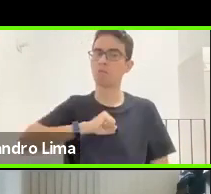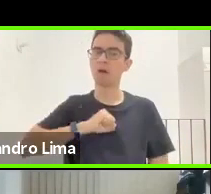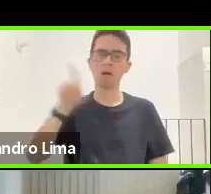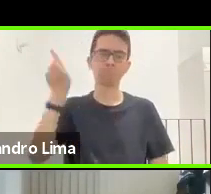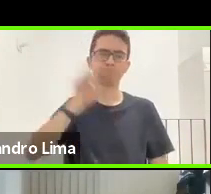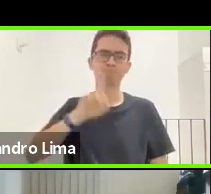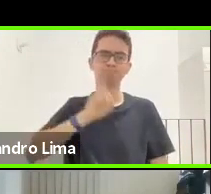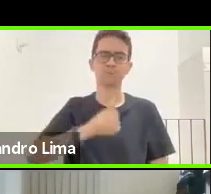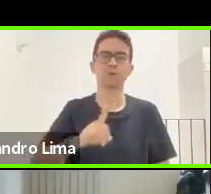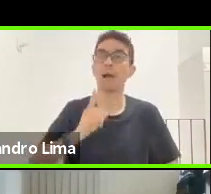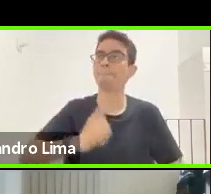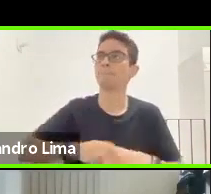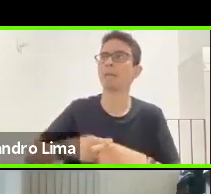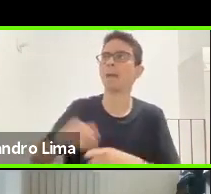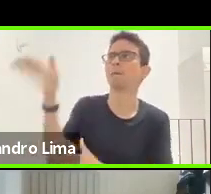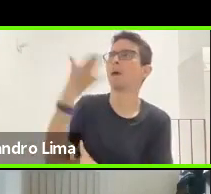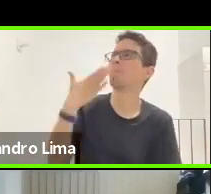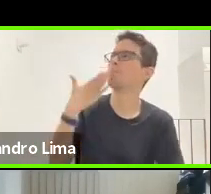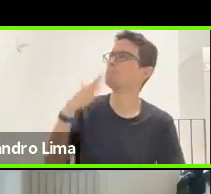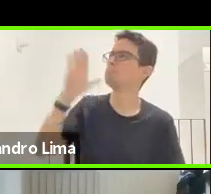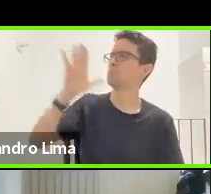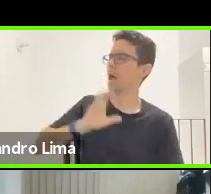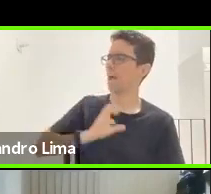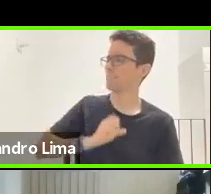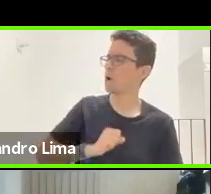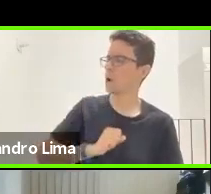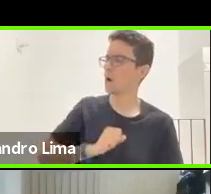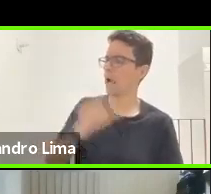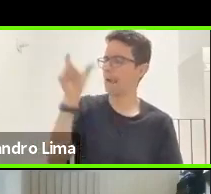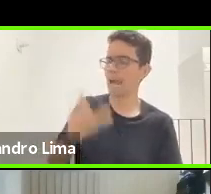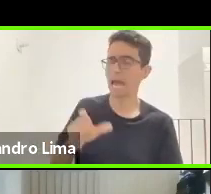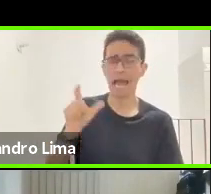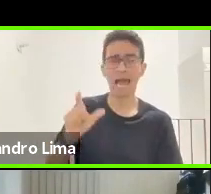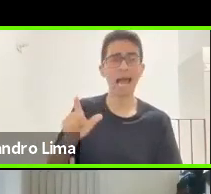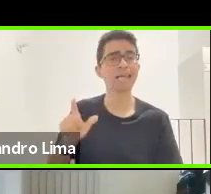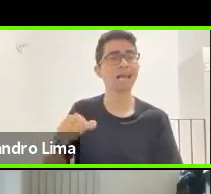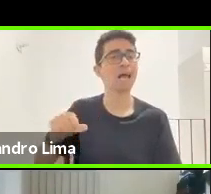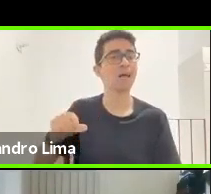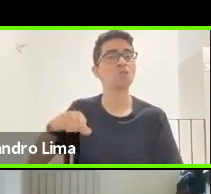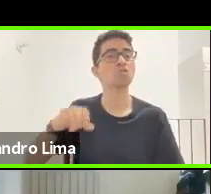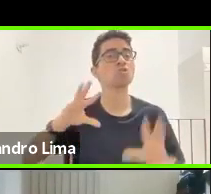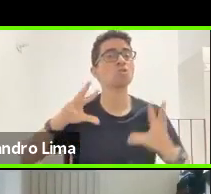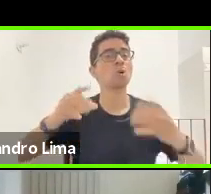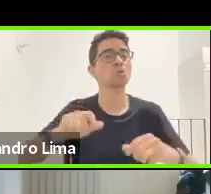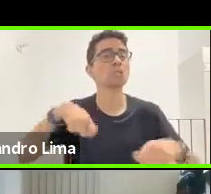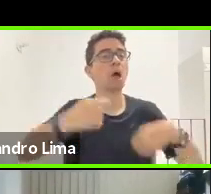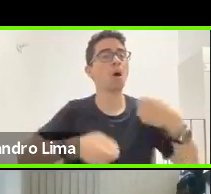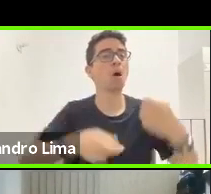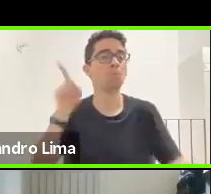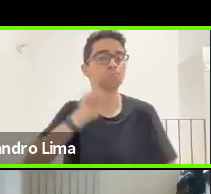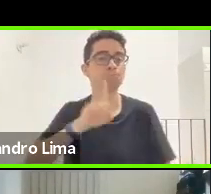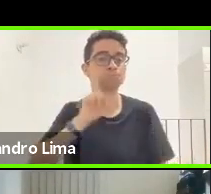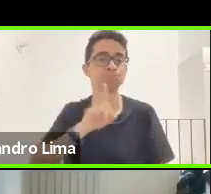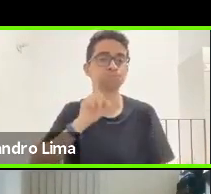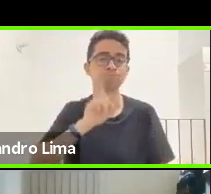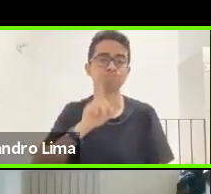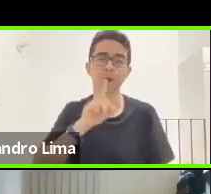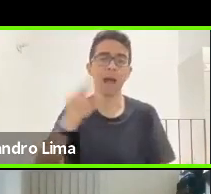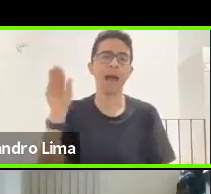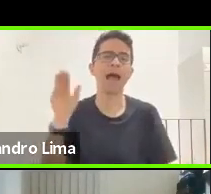Allegiance. e and all So there's there's a whole So there's there's a homogenising there's there's a homogenising